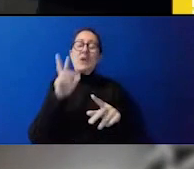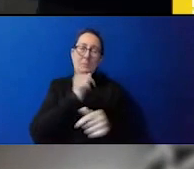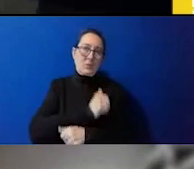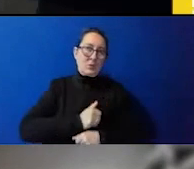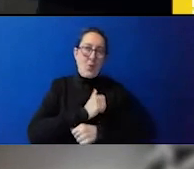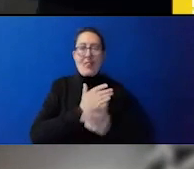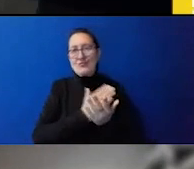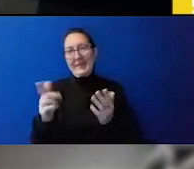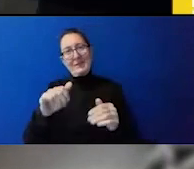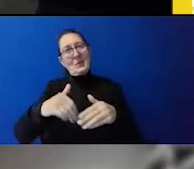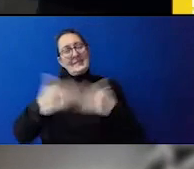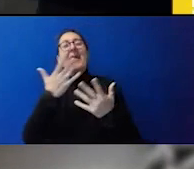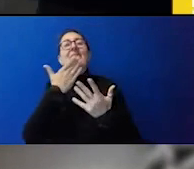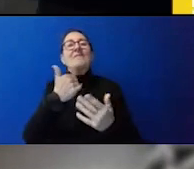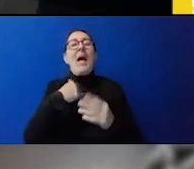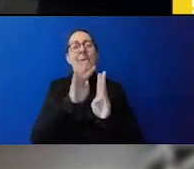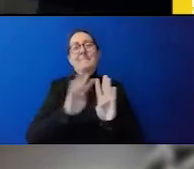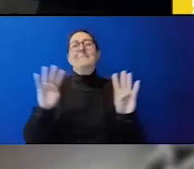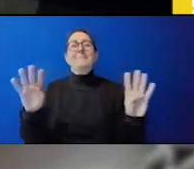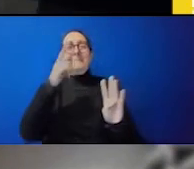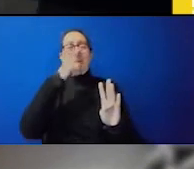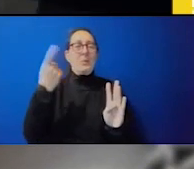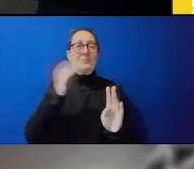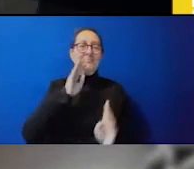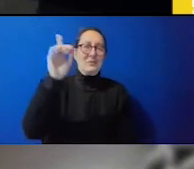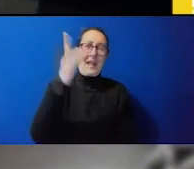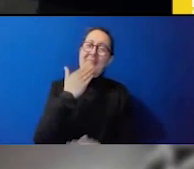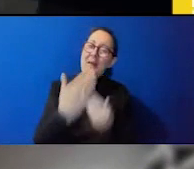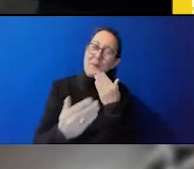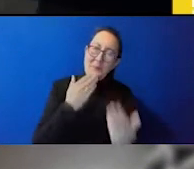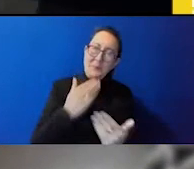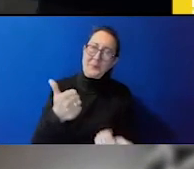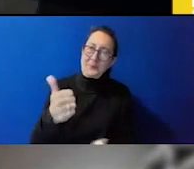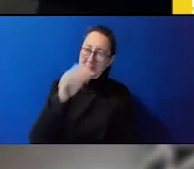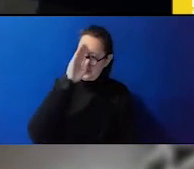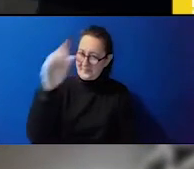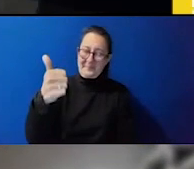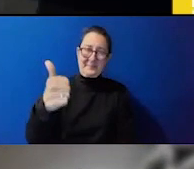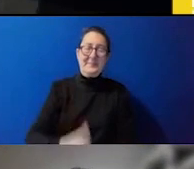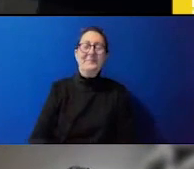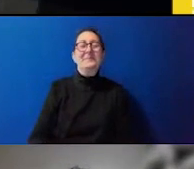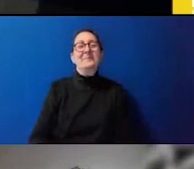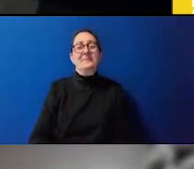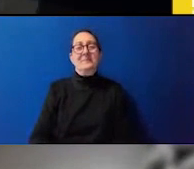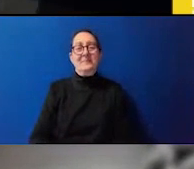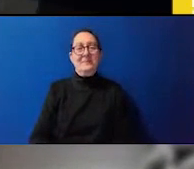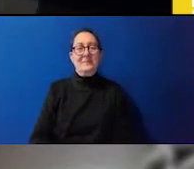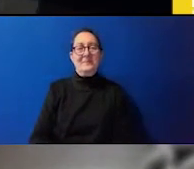well thank you thanks everyone thank you everyone